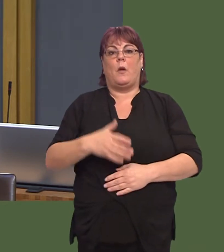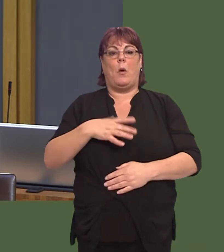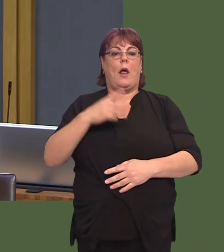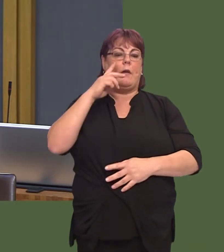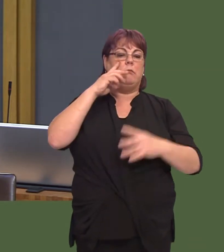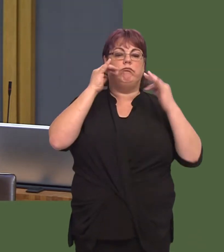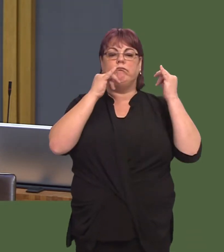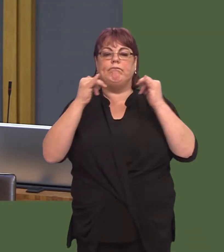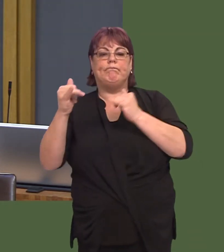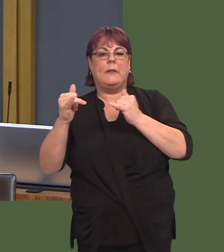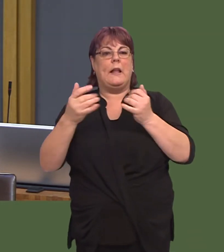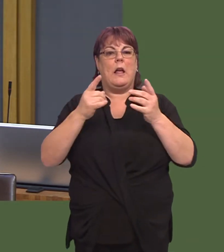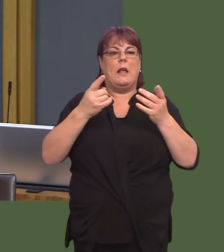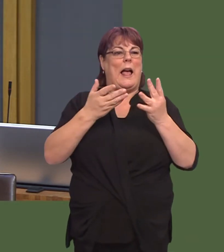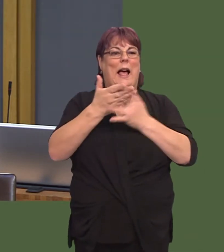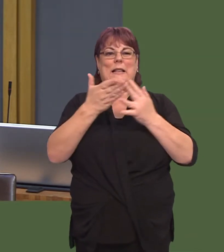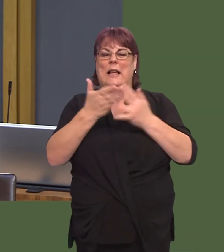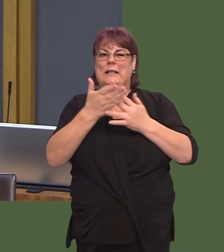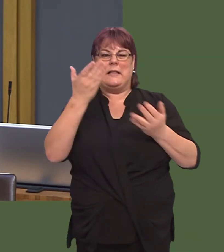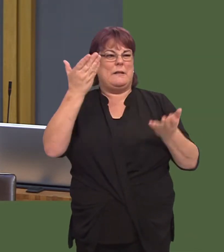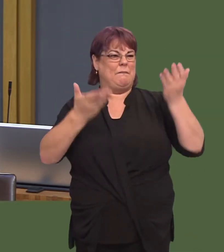in terms of access to hospice care in Wales.